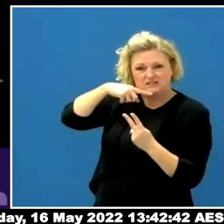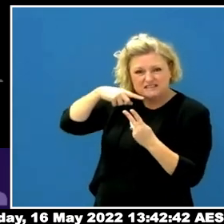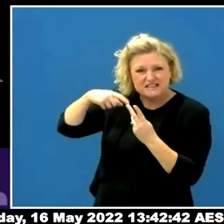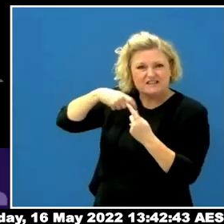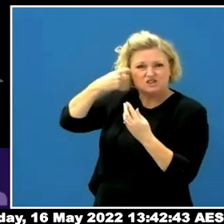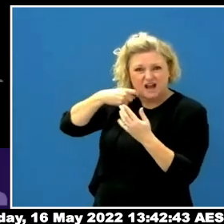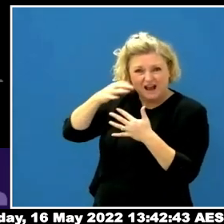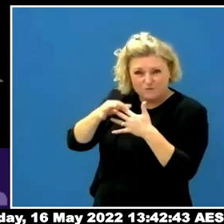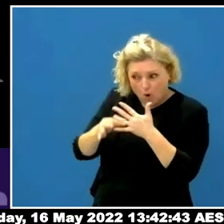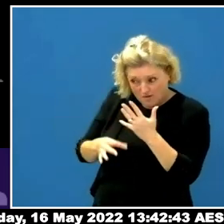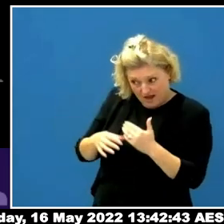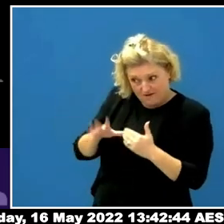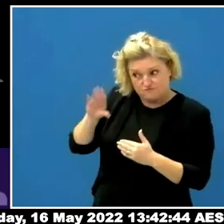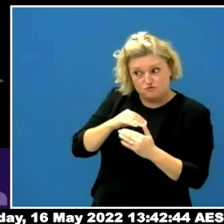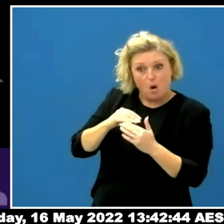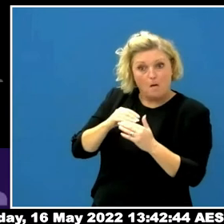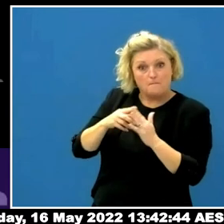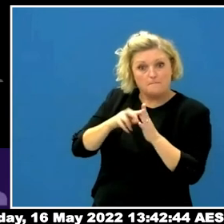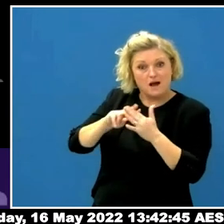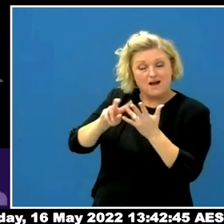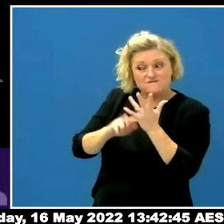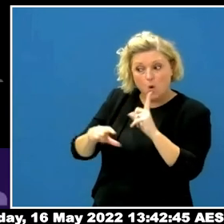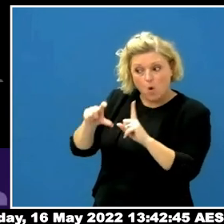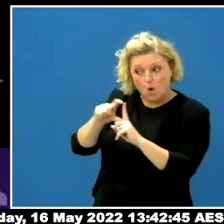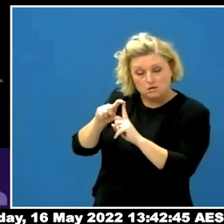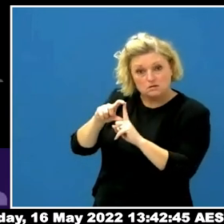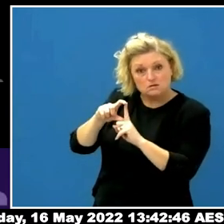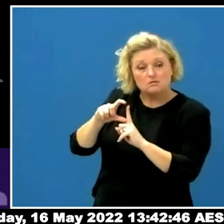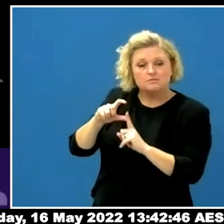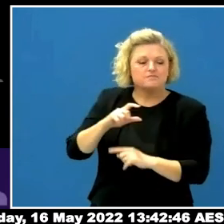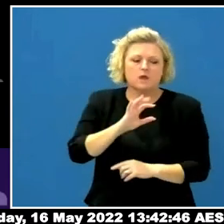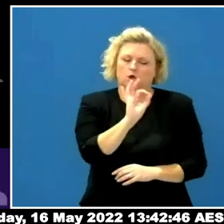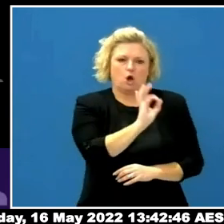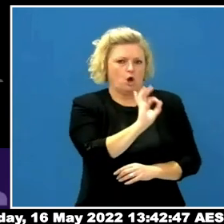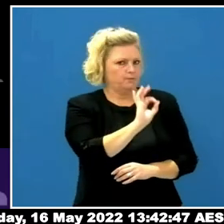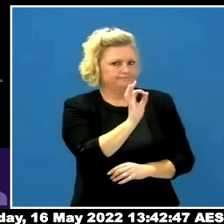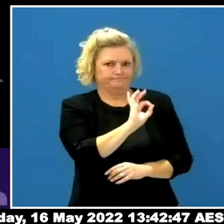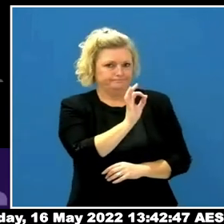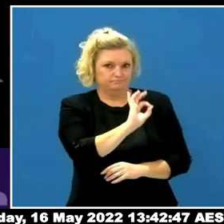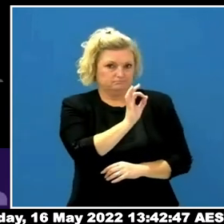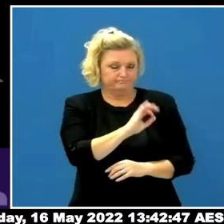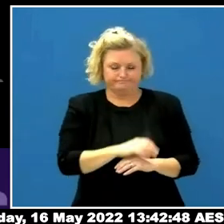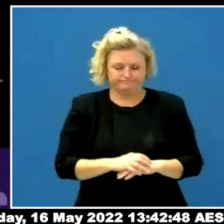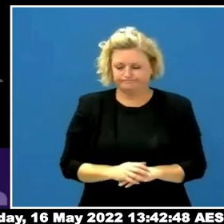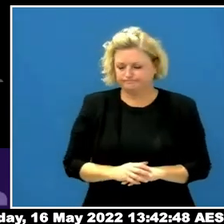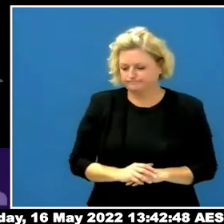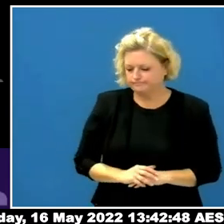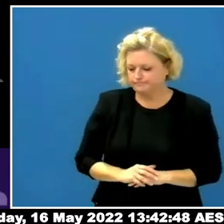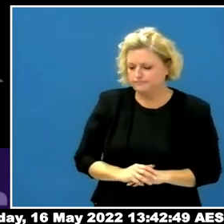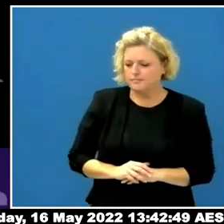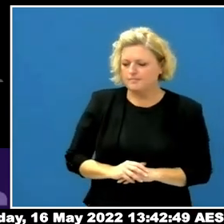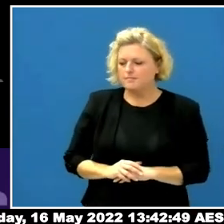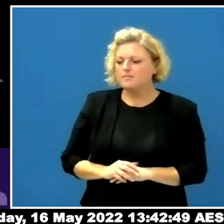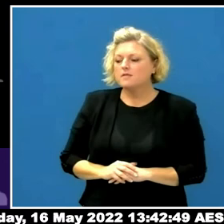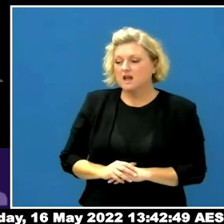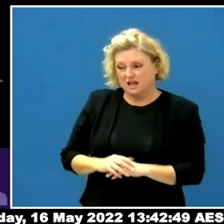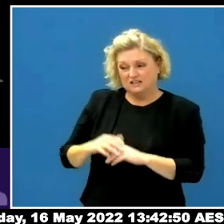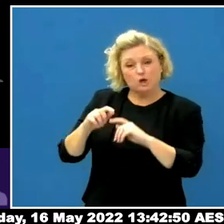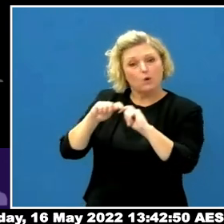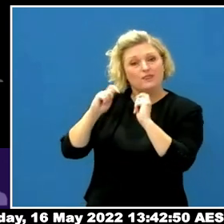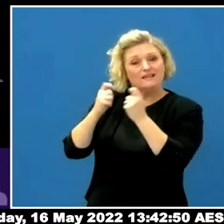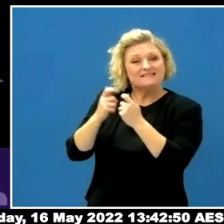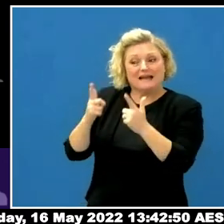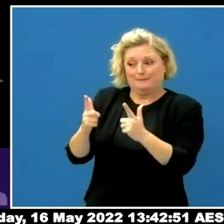No. MR FOGARTY: Was the Team Leader your main contact at the centres?